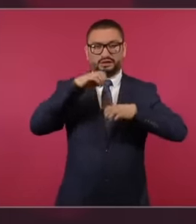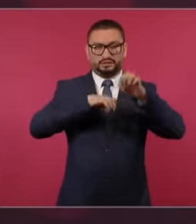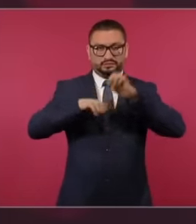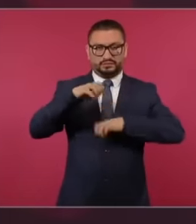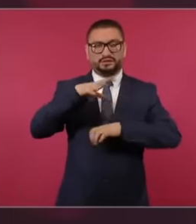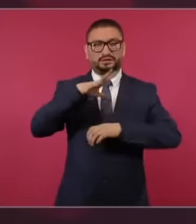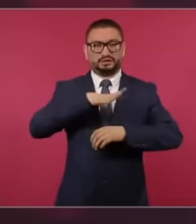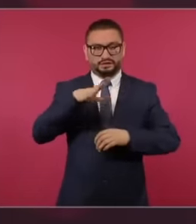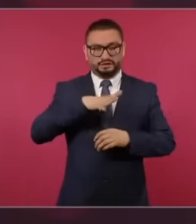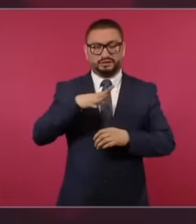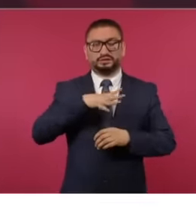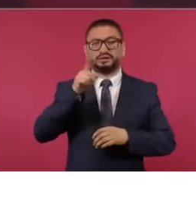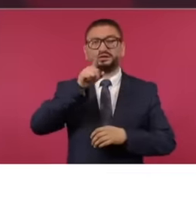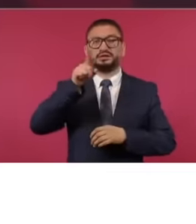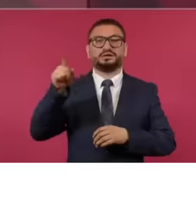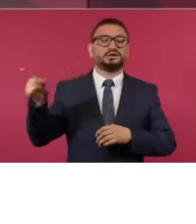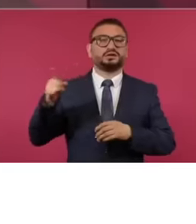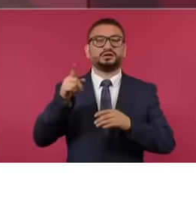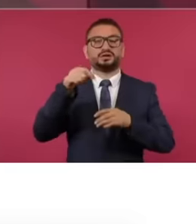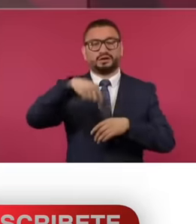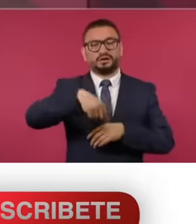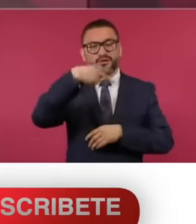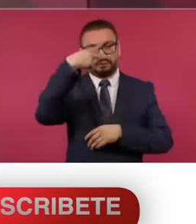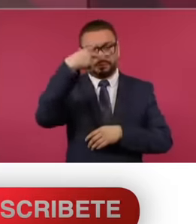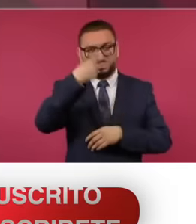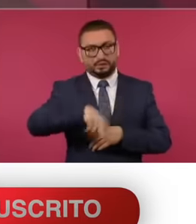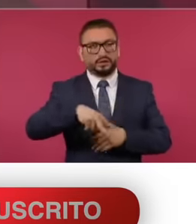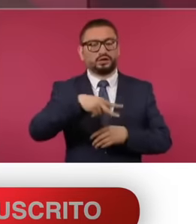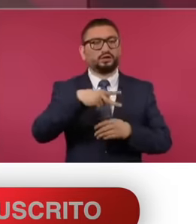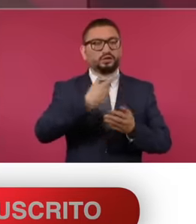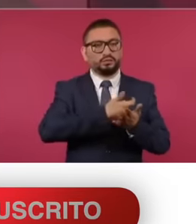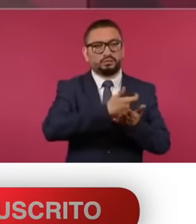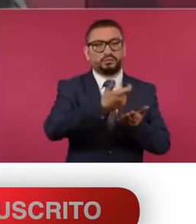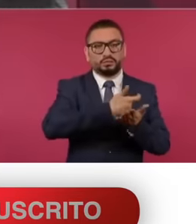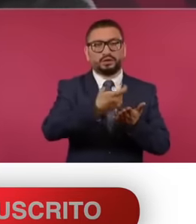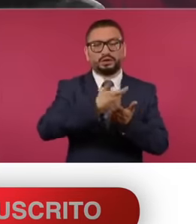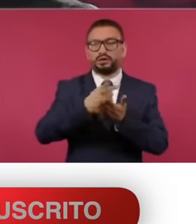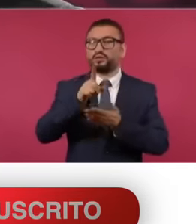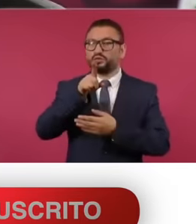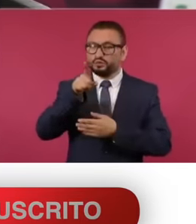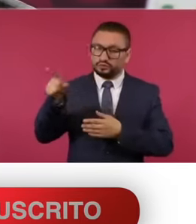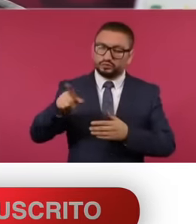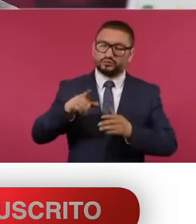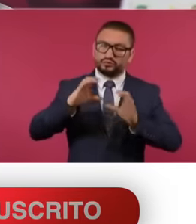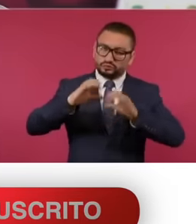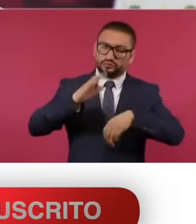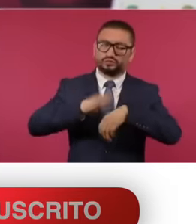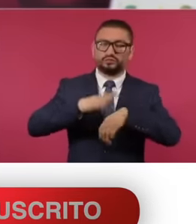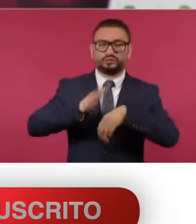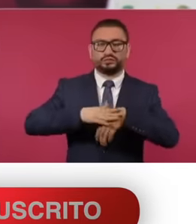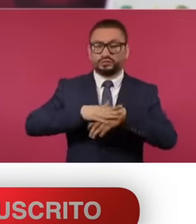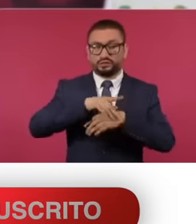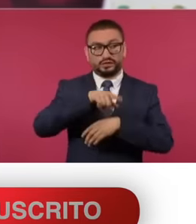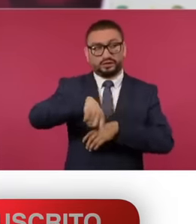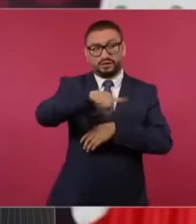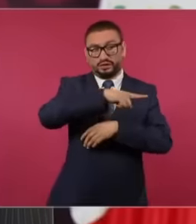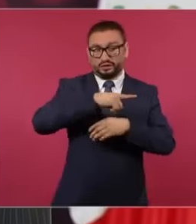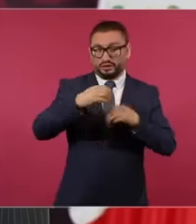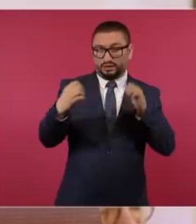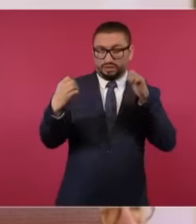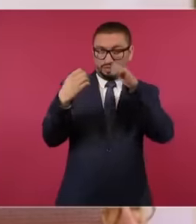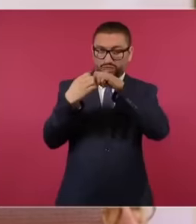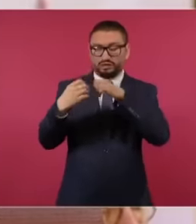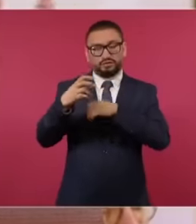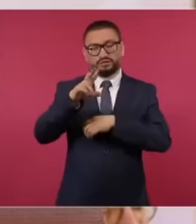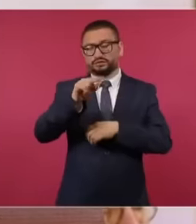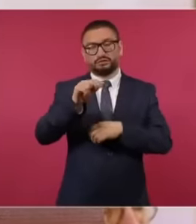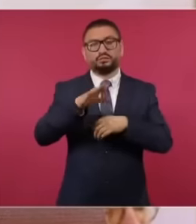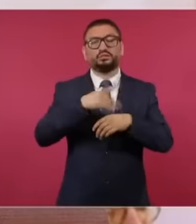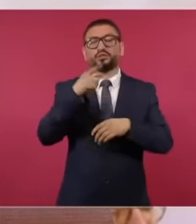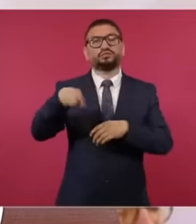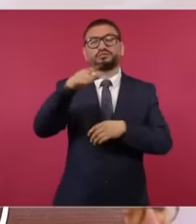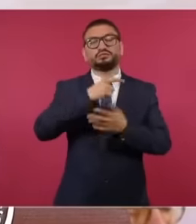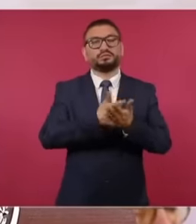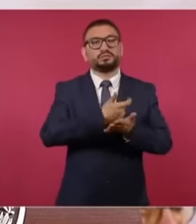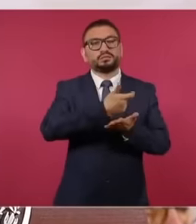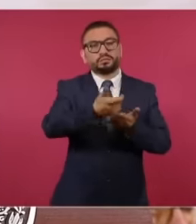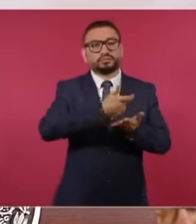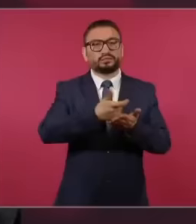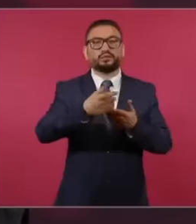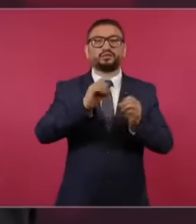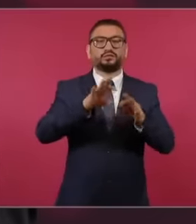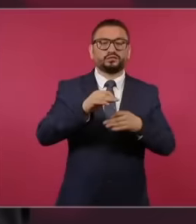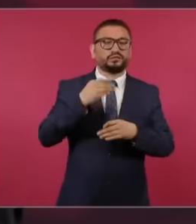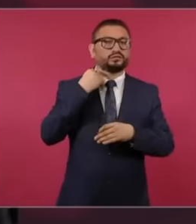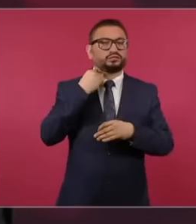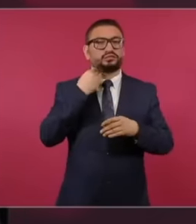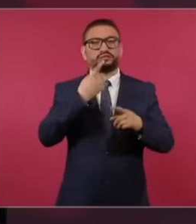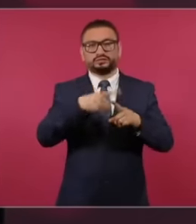and who hire law firms in Mexico not to be fooled because they hire